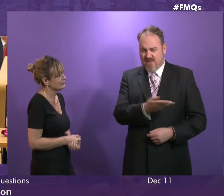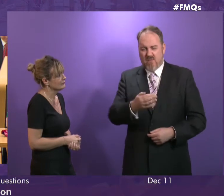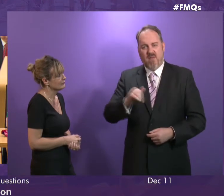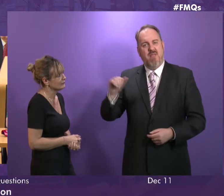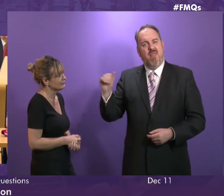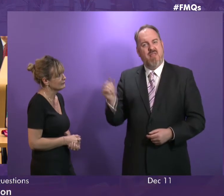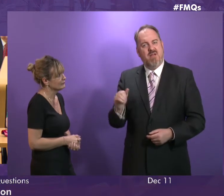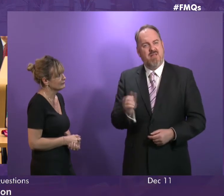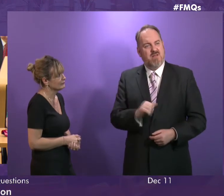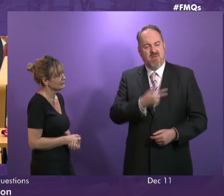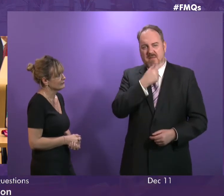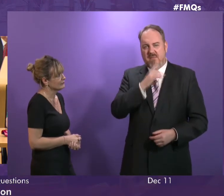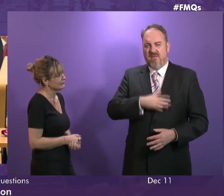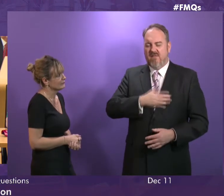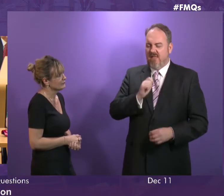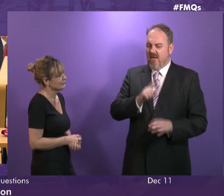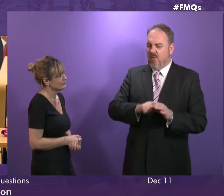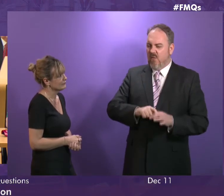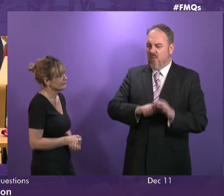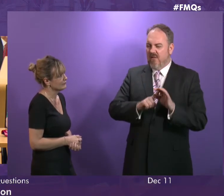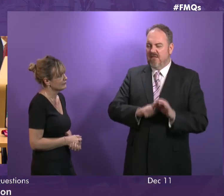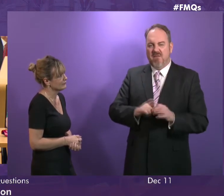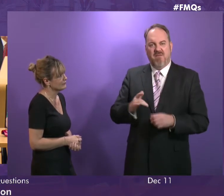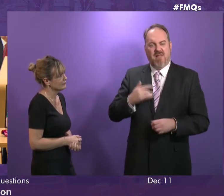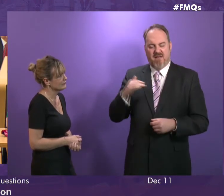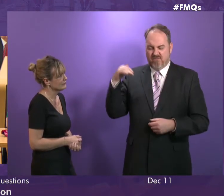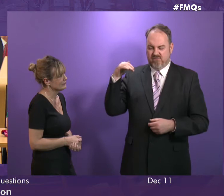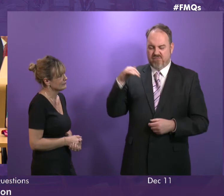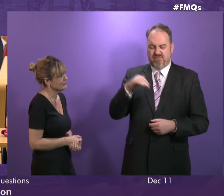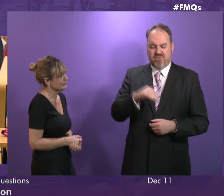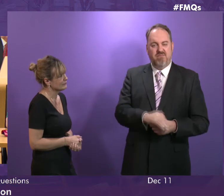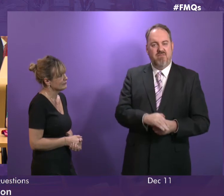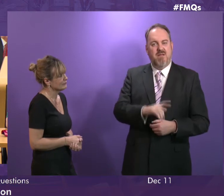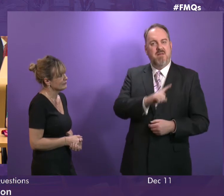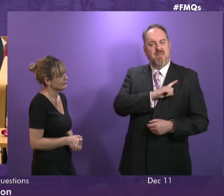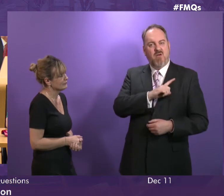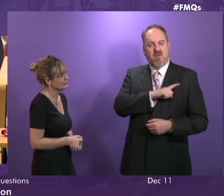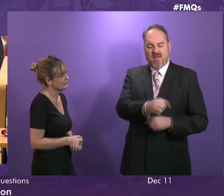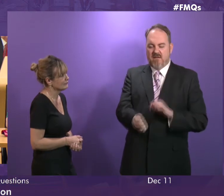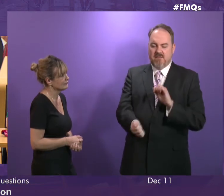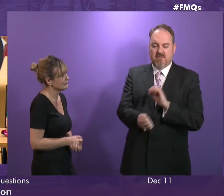that their quality of life is suffering because they are stuck on national health service